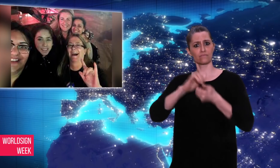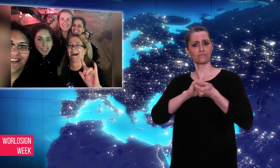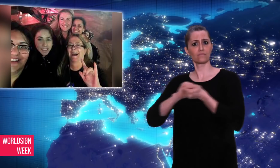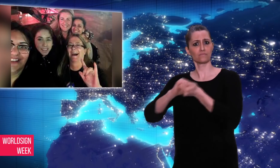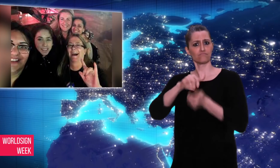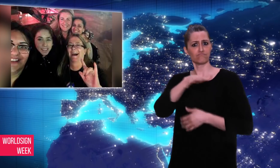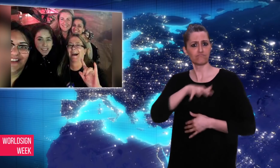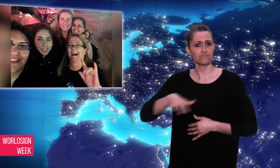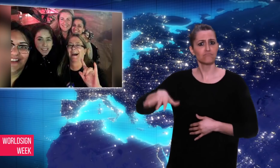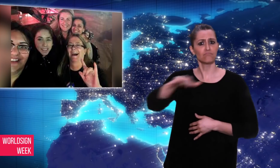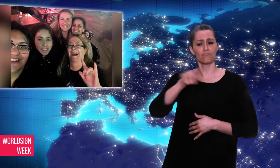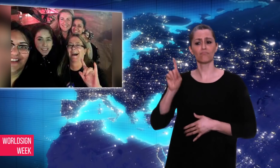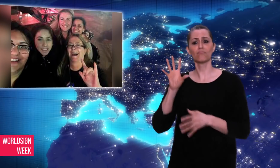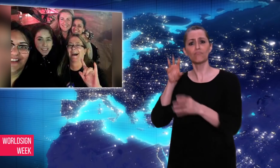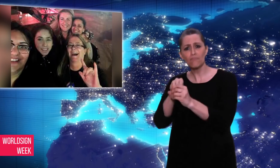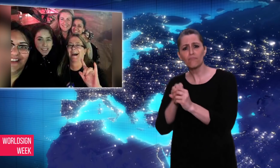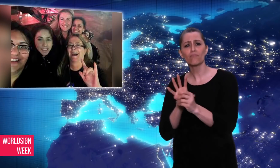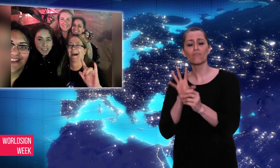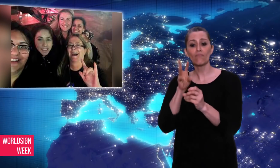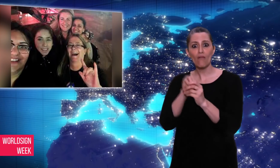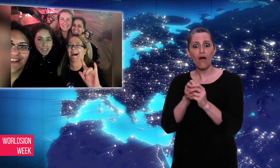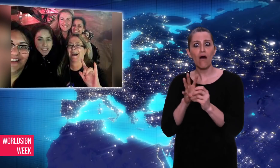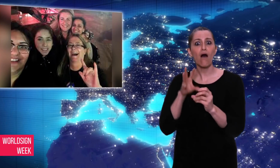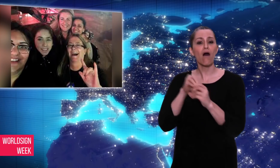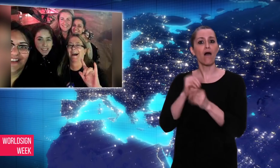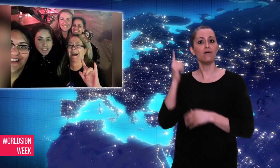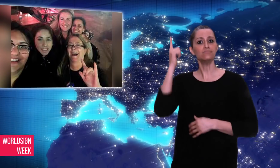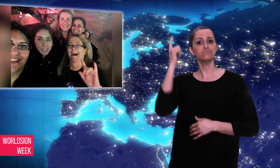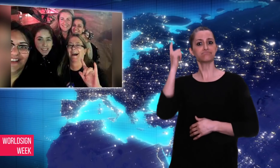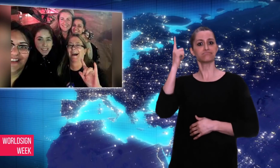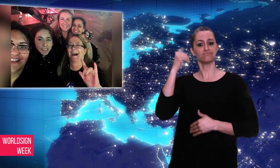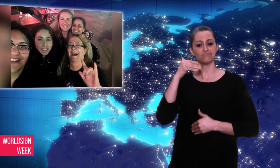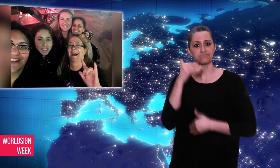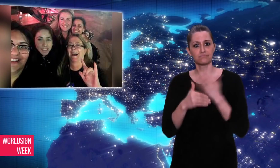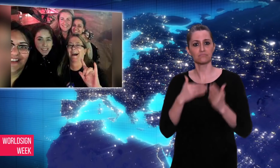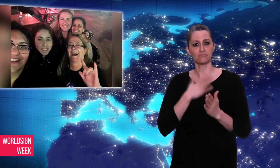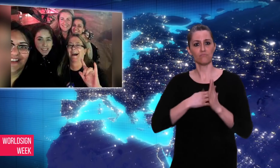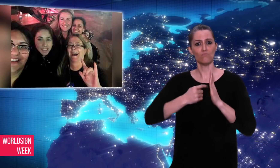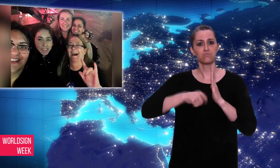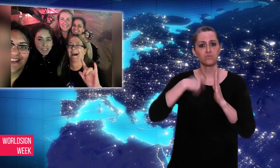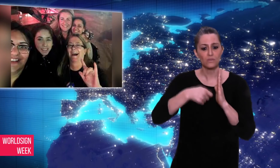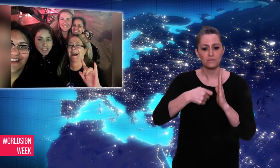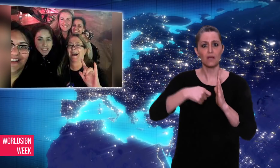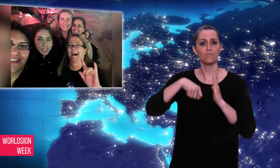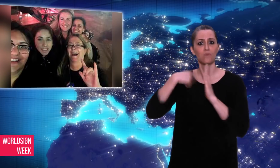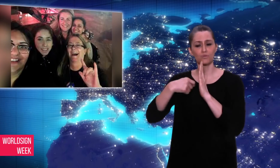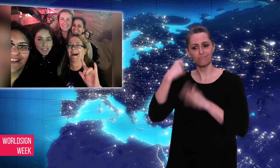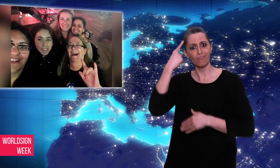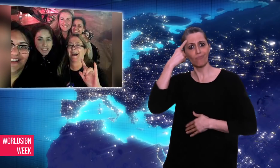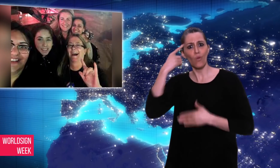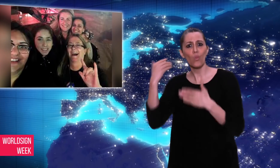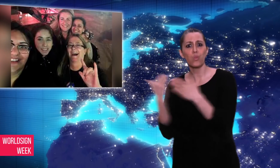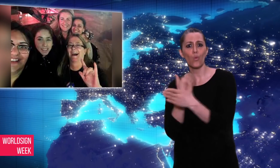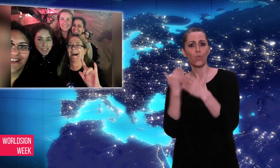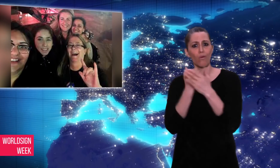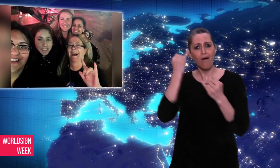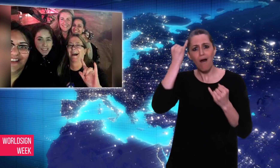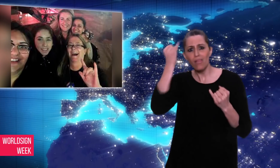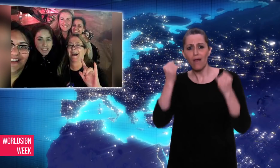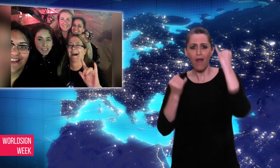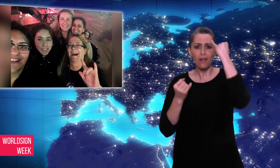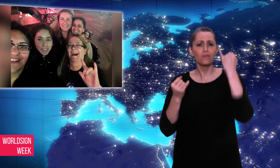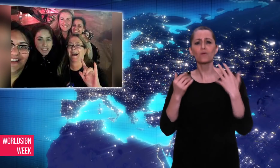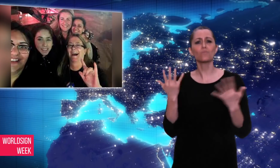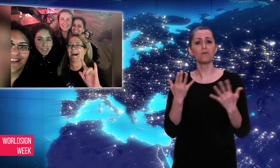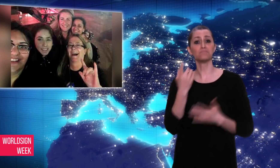in the deaf community, began projects including